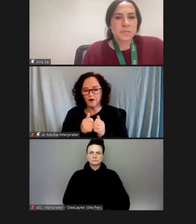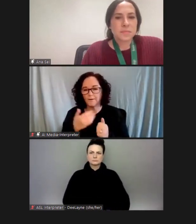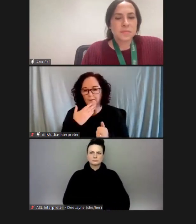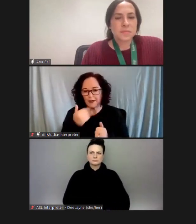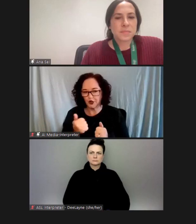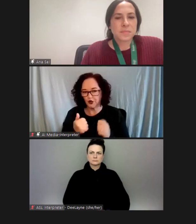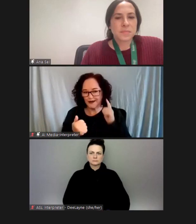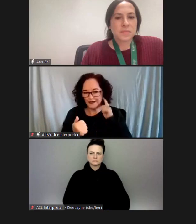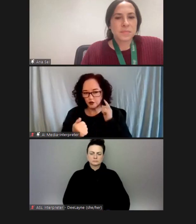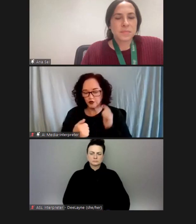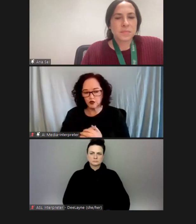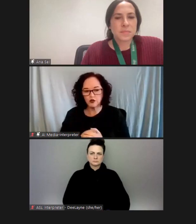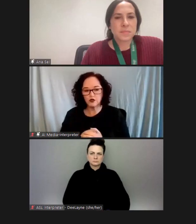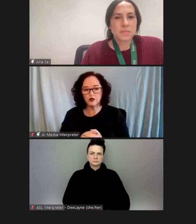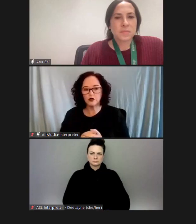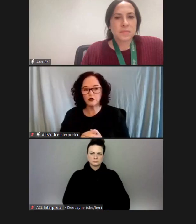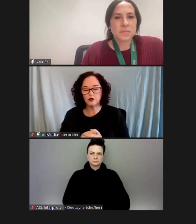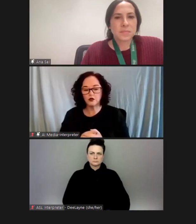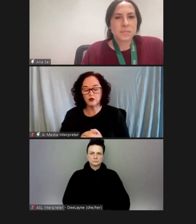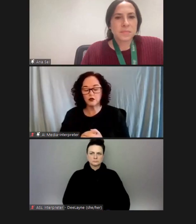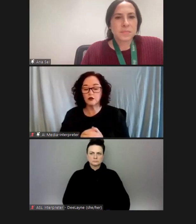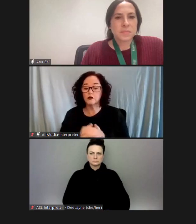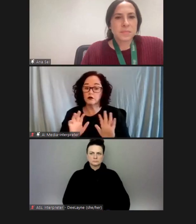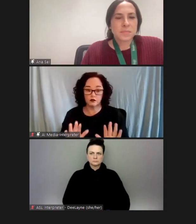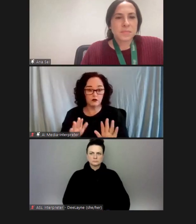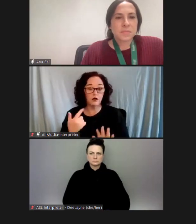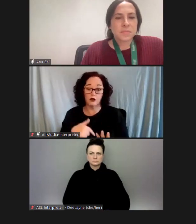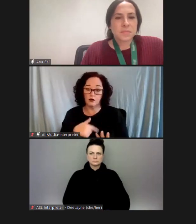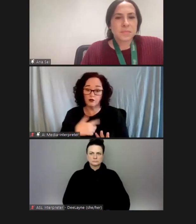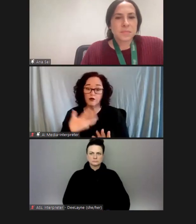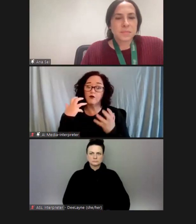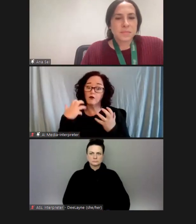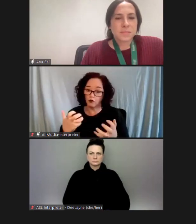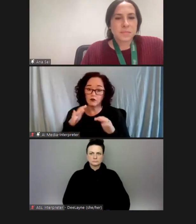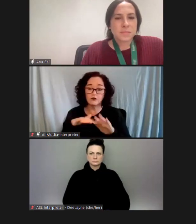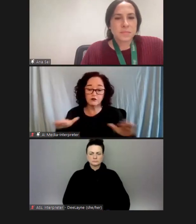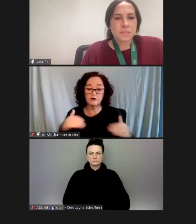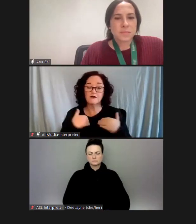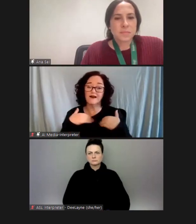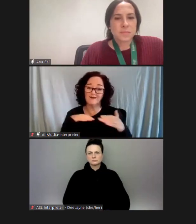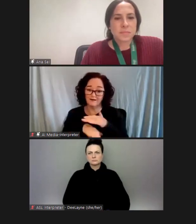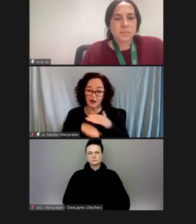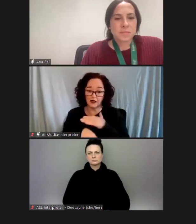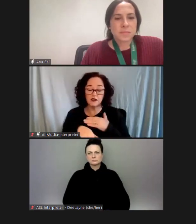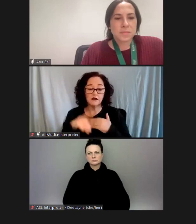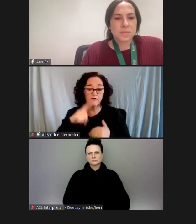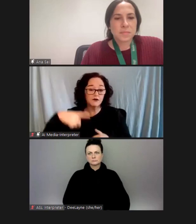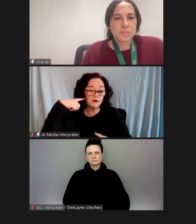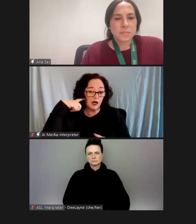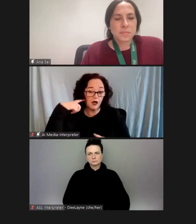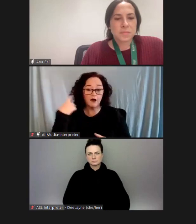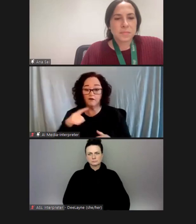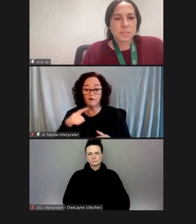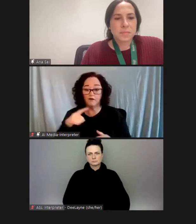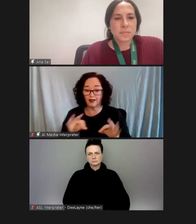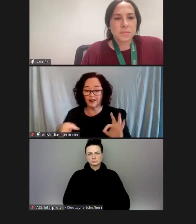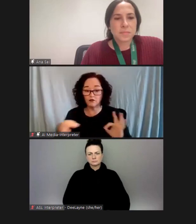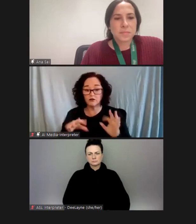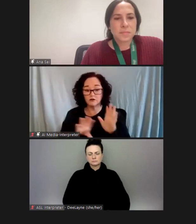to just have access to the sounds they need for that language development we